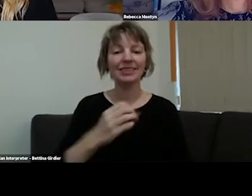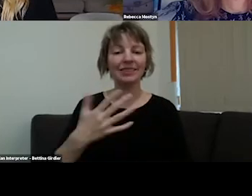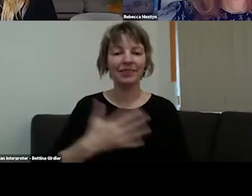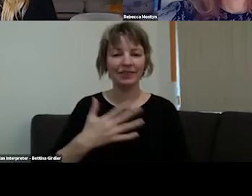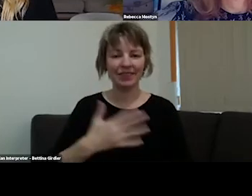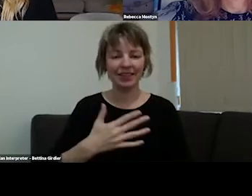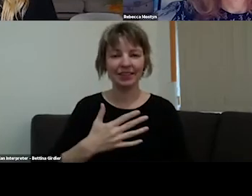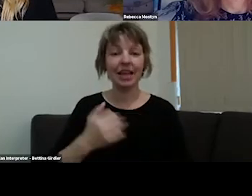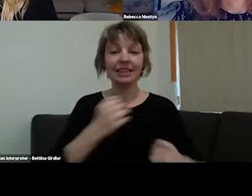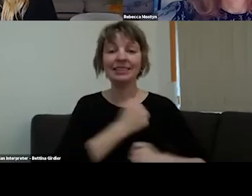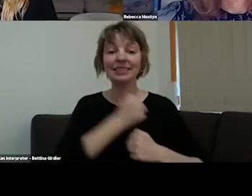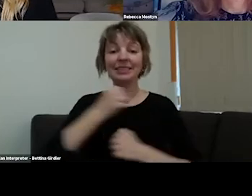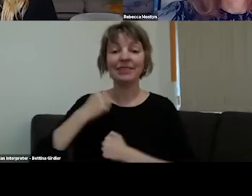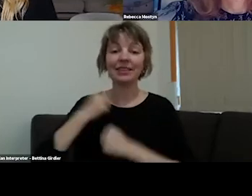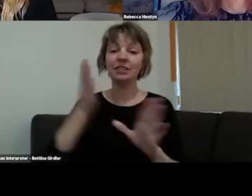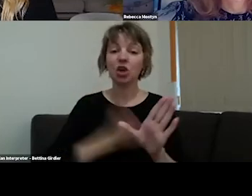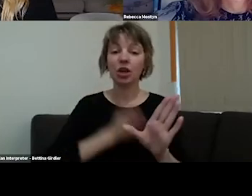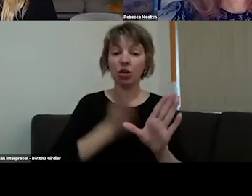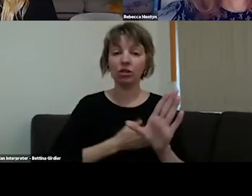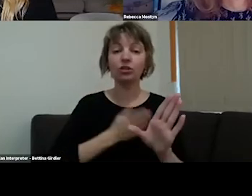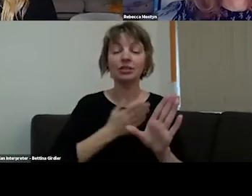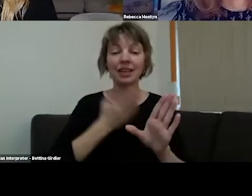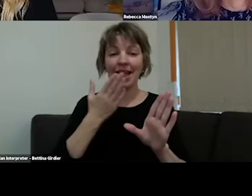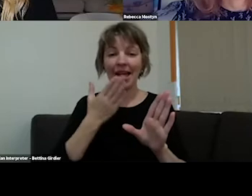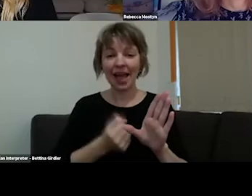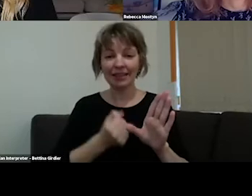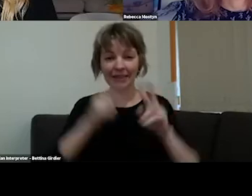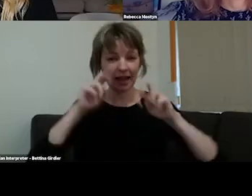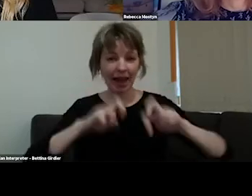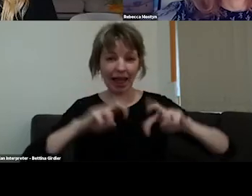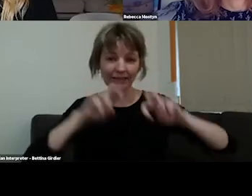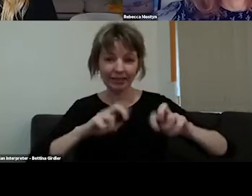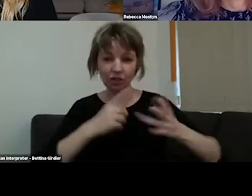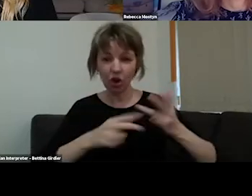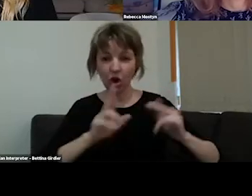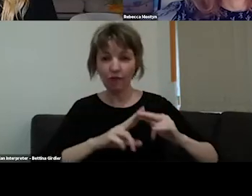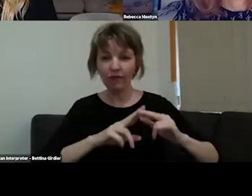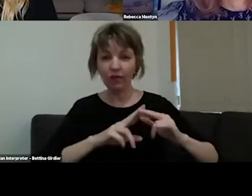a quantitative outcomes analysis from both programs